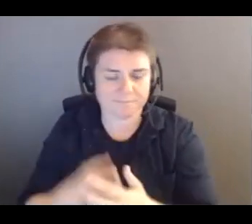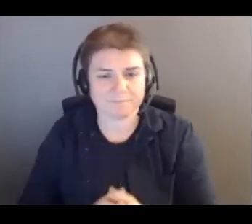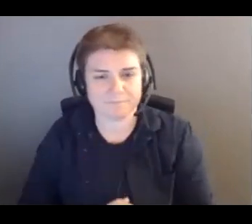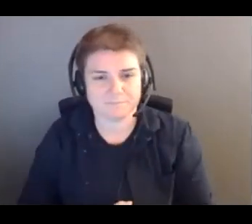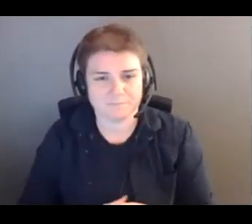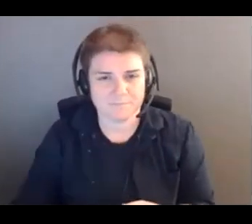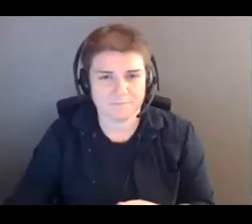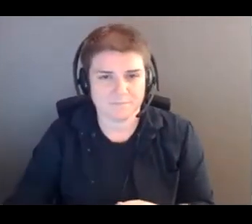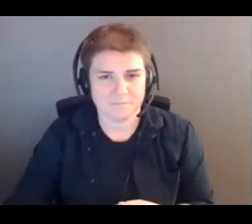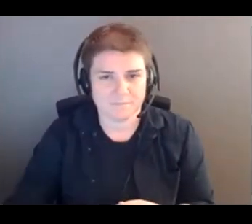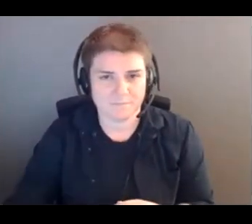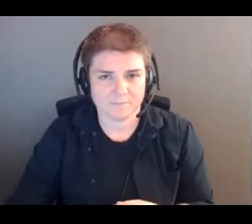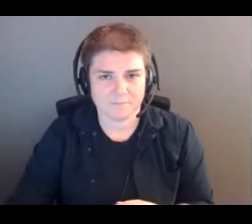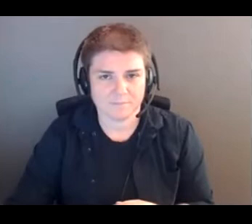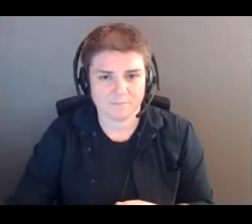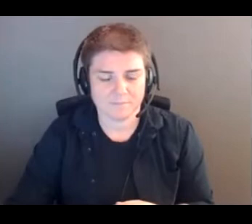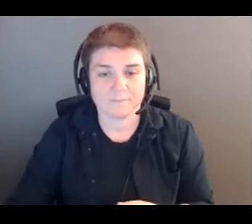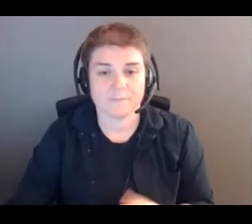The second criteria, which in past years was